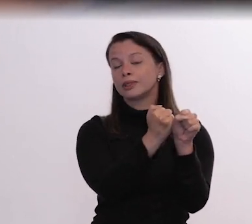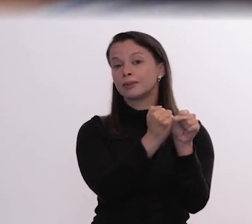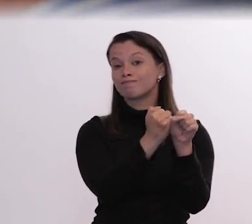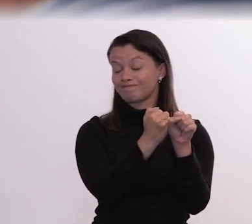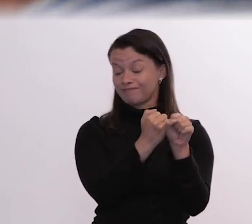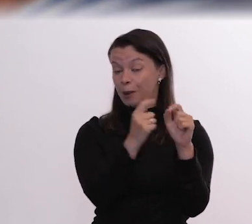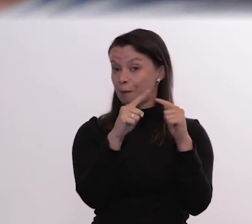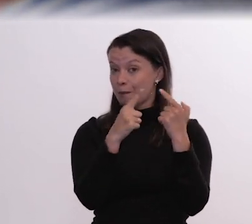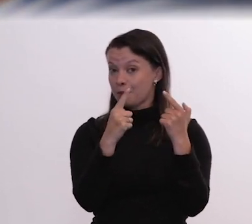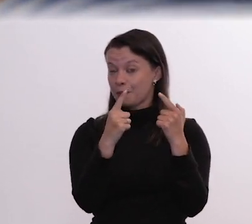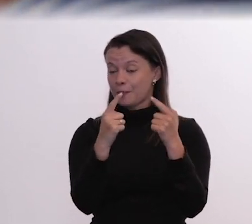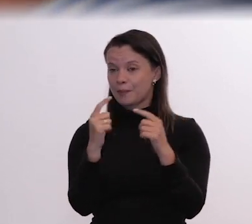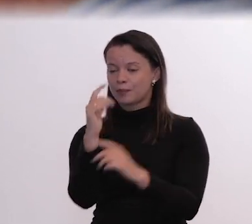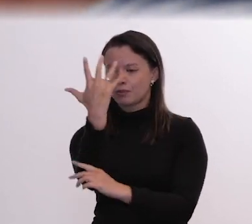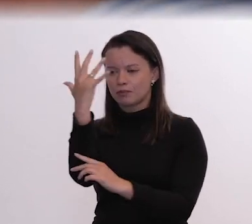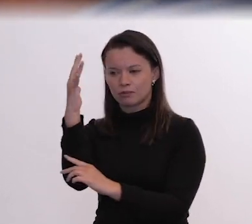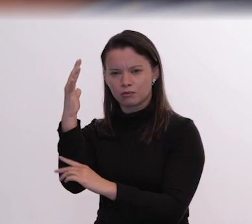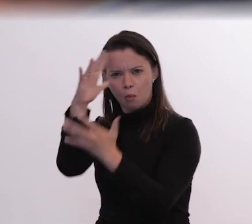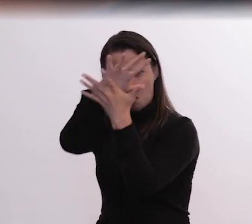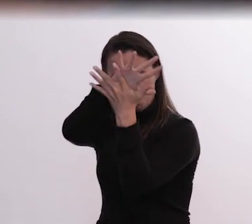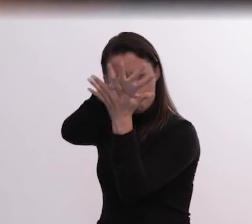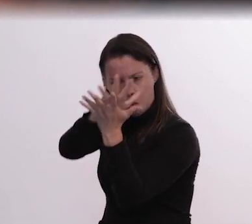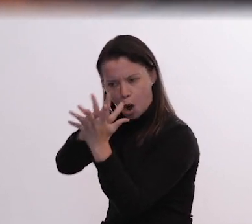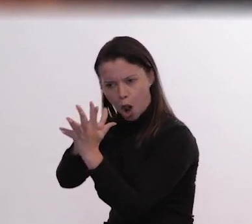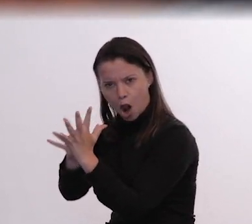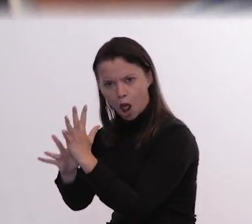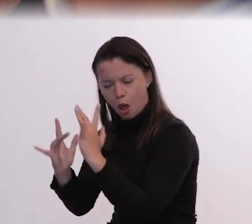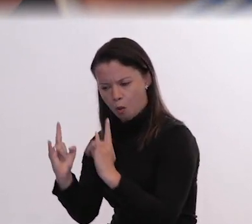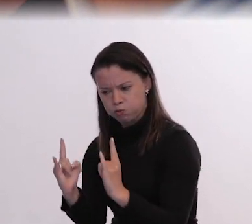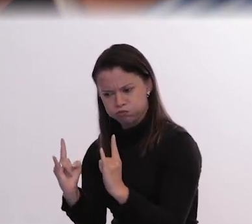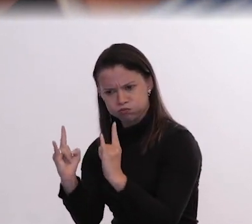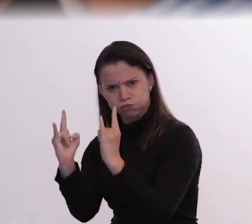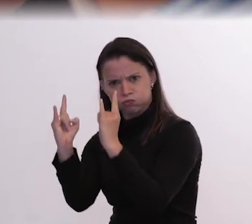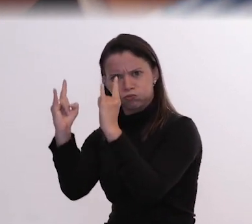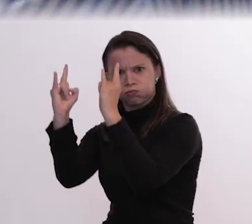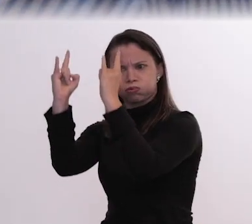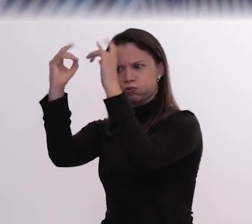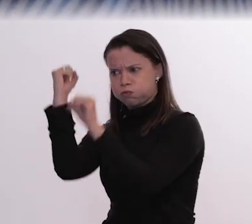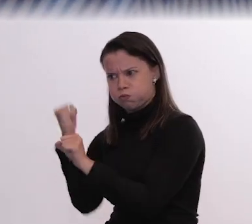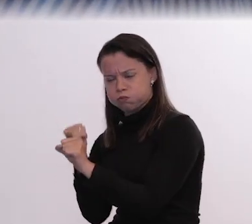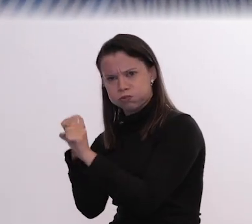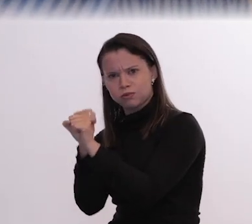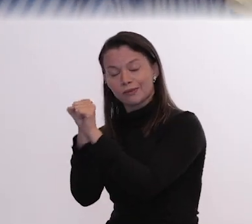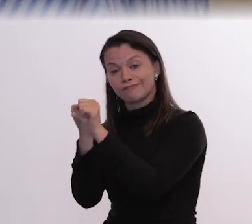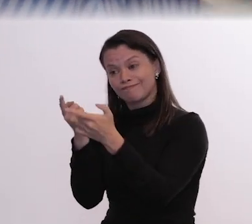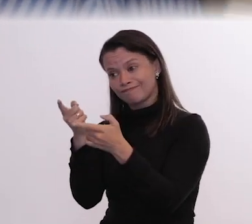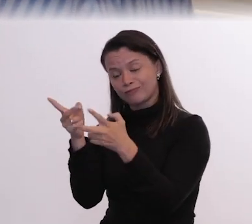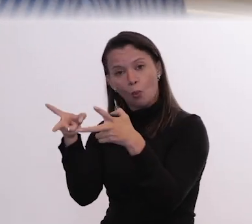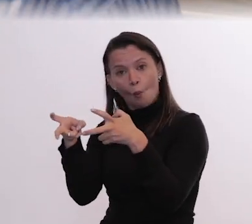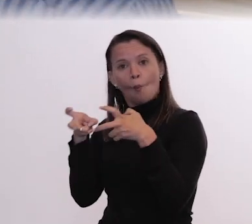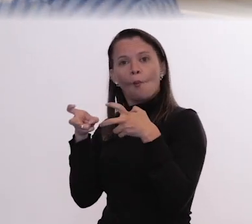you know how much you earn. But how much does it save by existing? In terms of health, right? There is no such question.